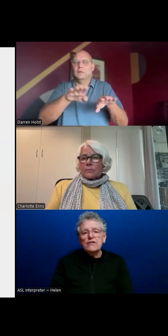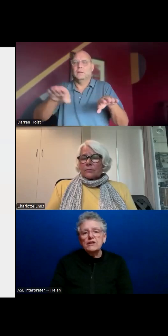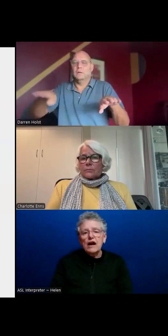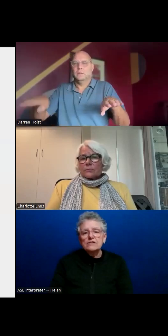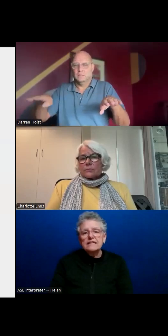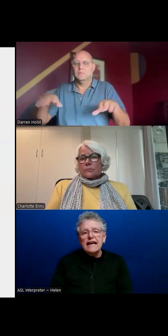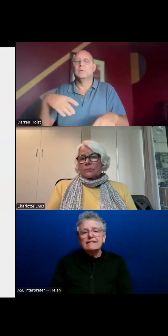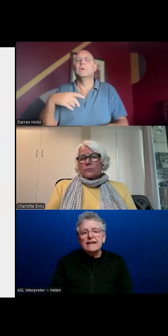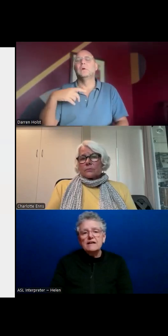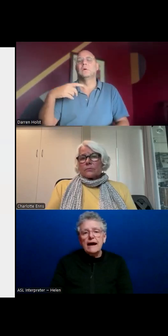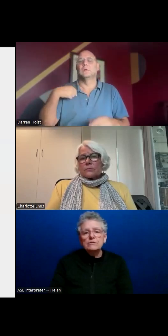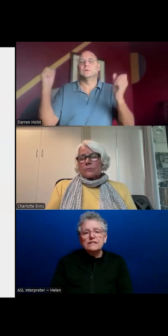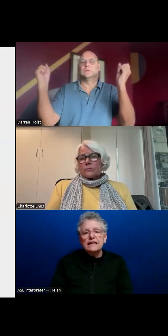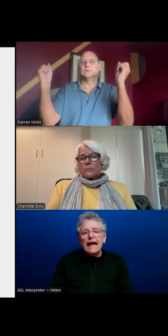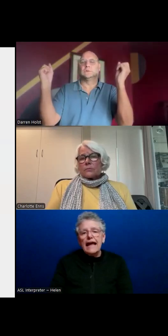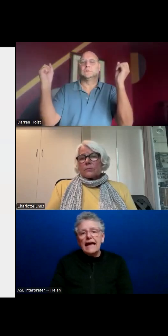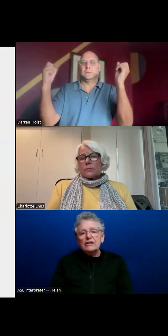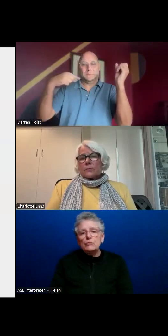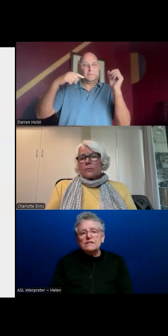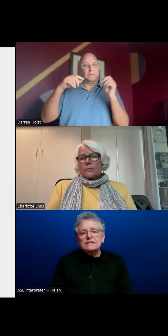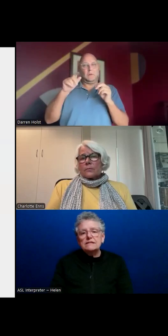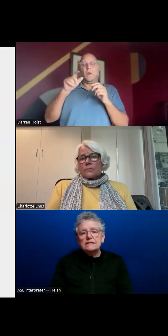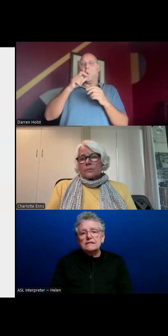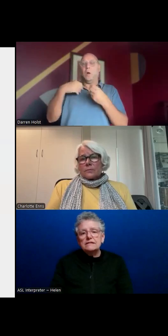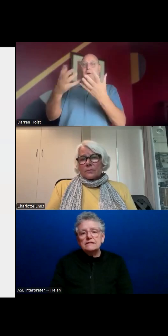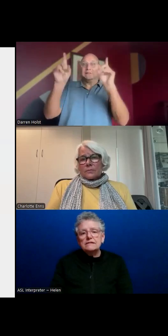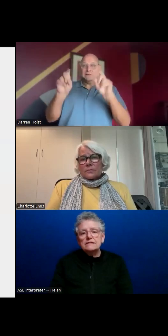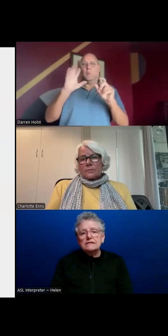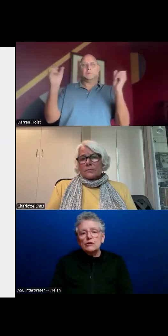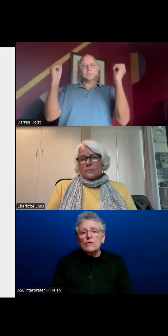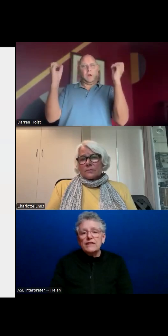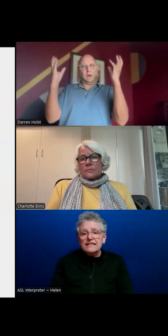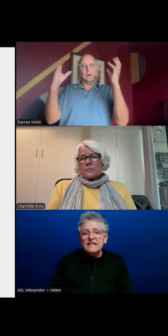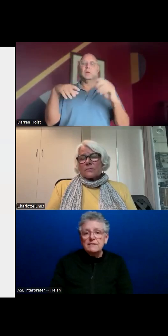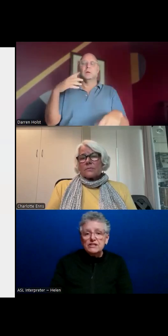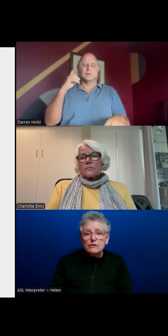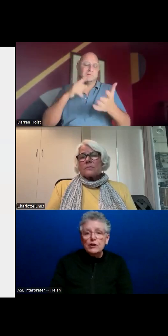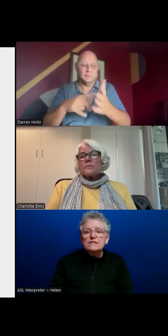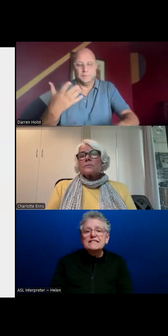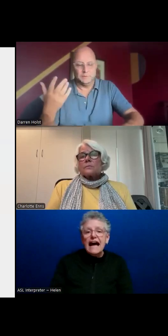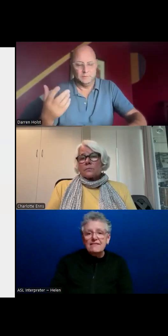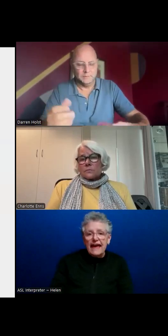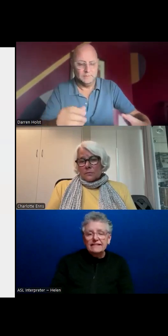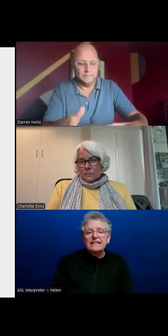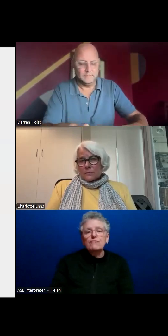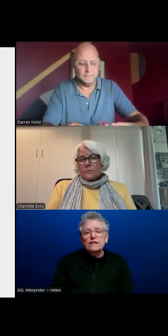pick several other cards and lay them out. And you would-- The test administrator would sign that.